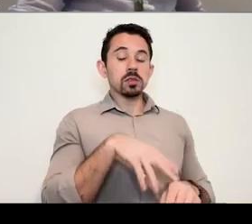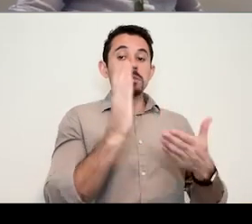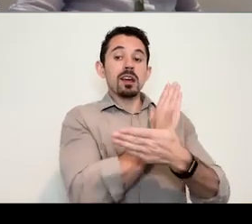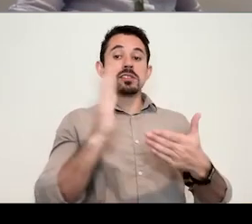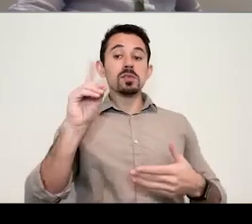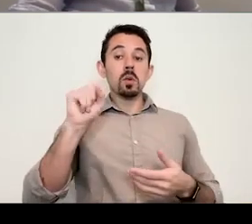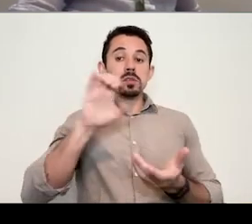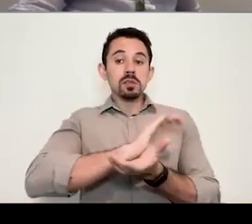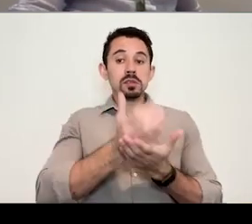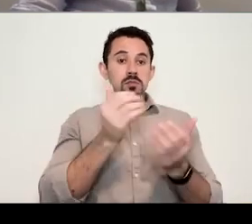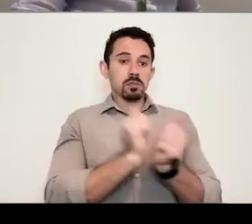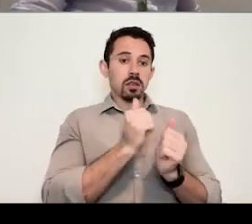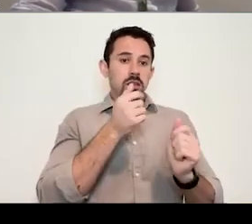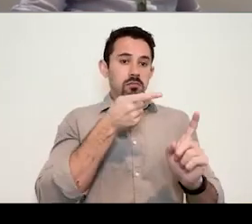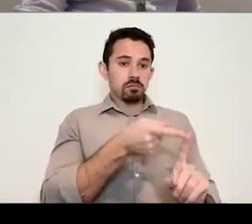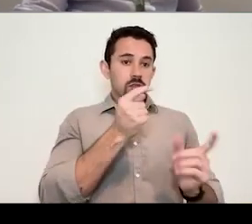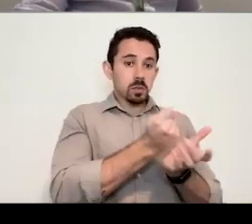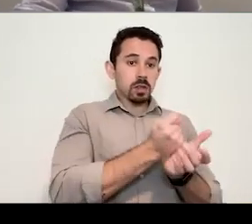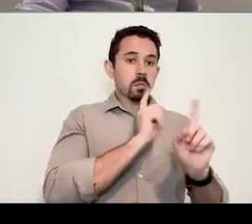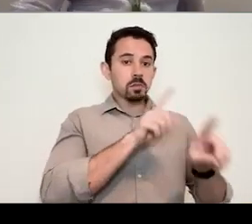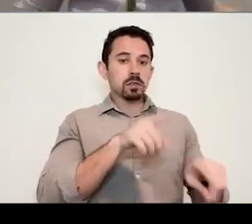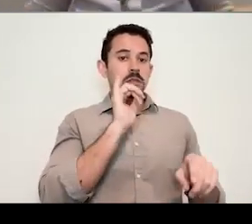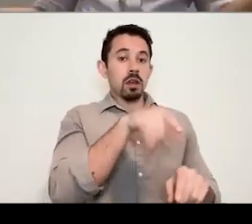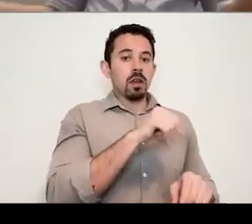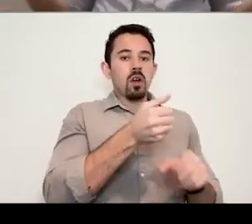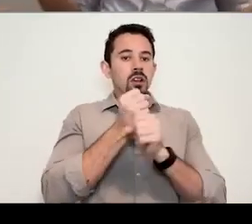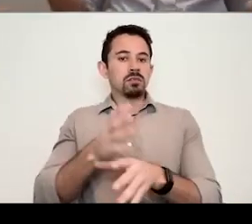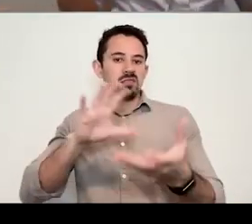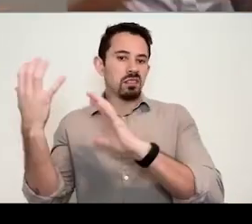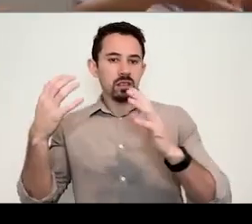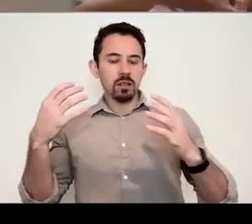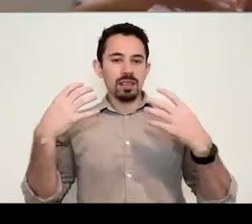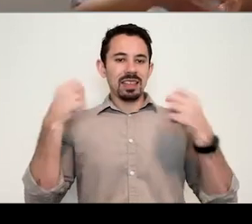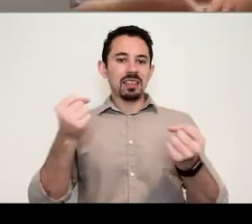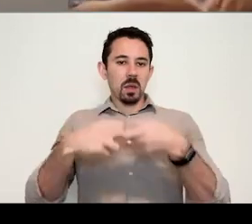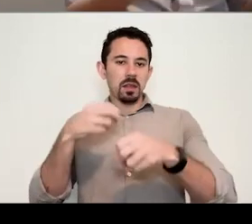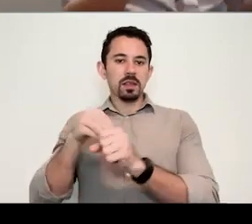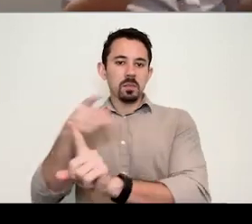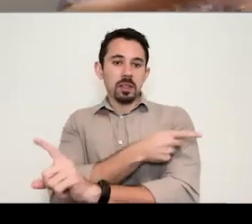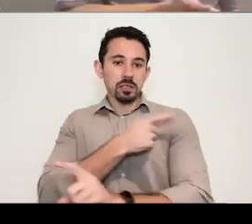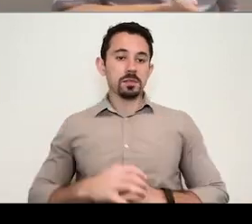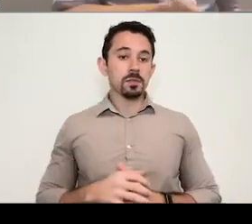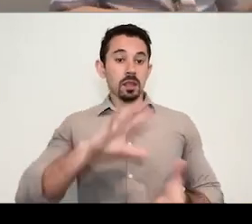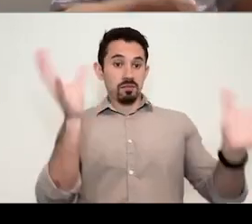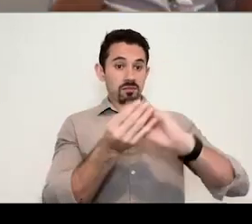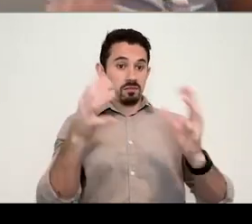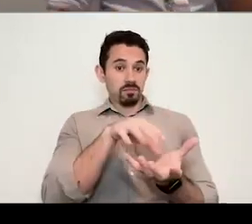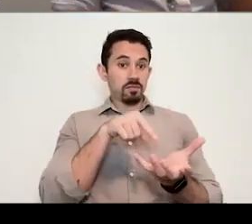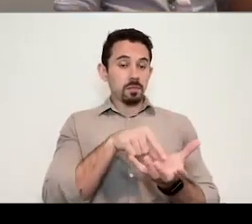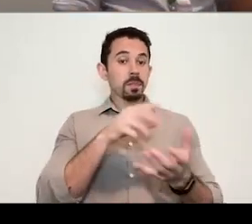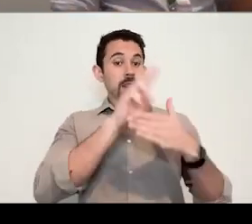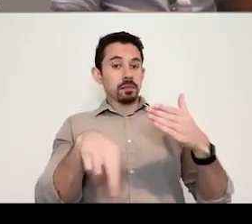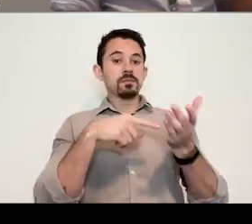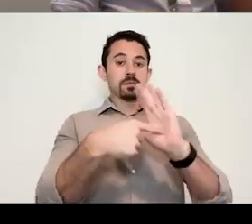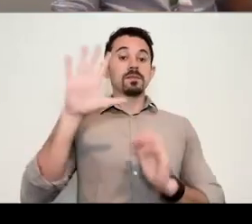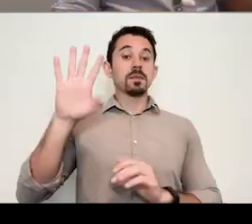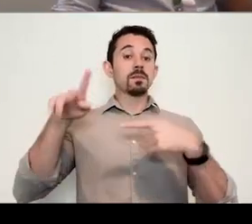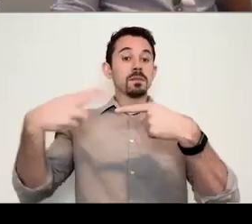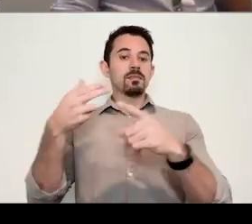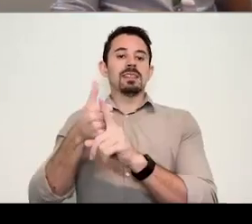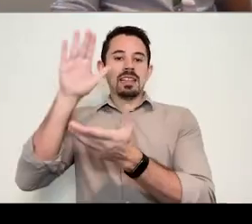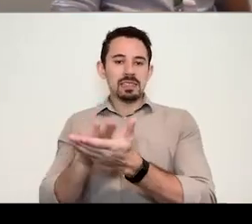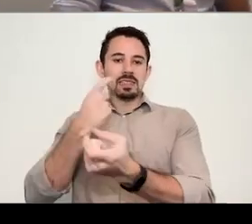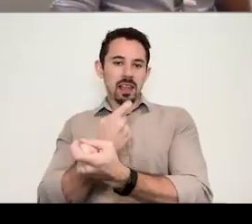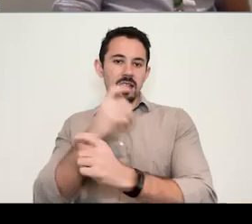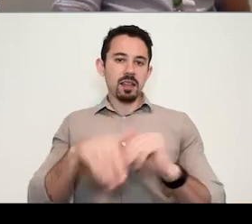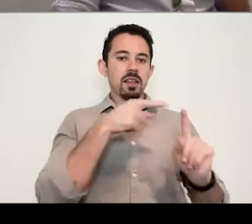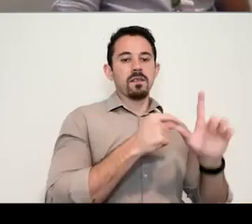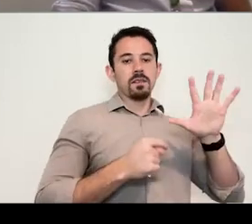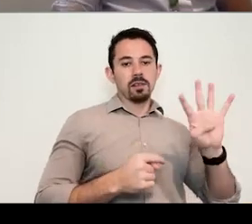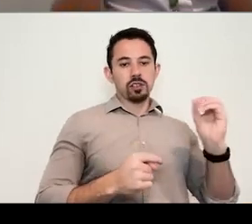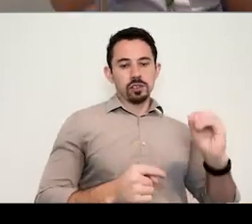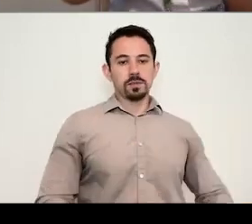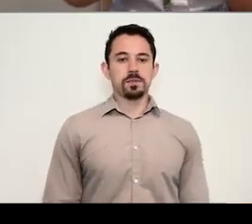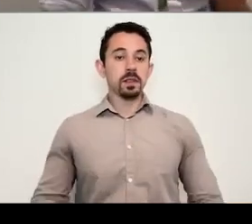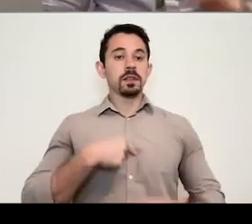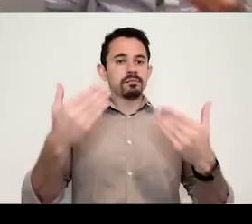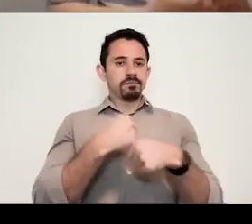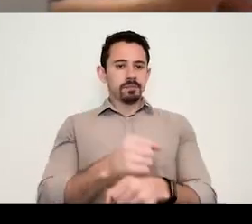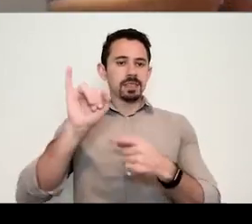effect in patients. So combined, these results reveal that 54-Ph is less cytotoxic than 54-O.